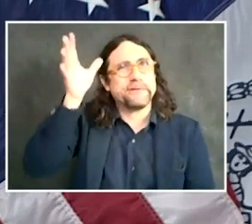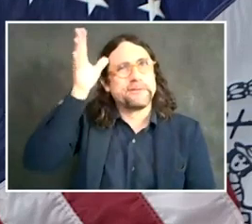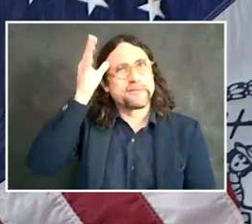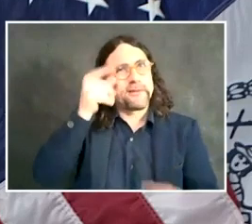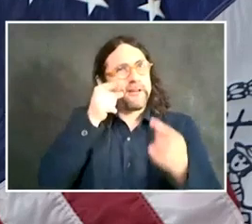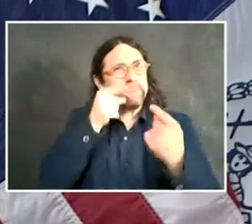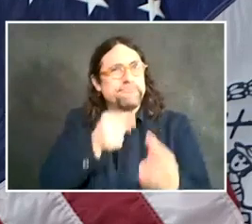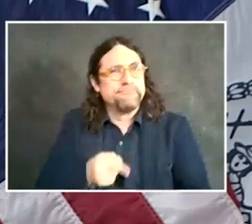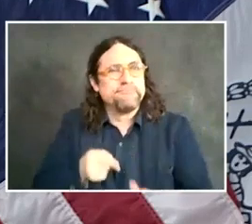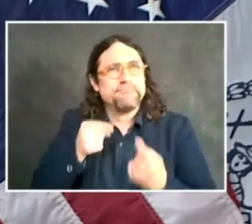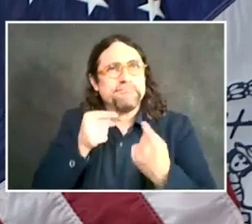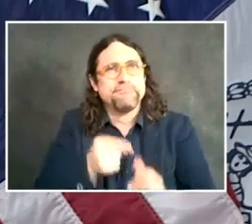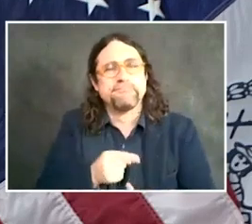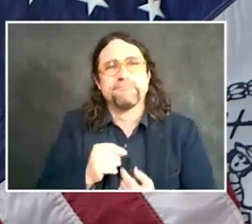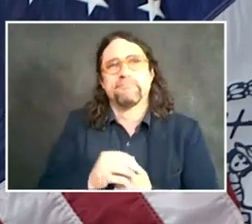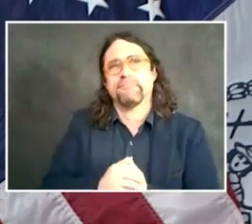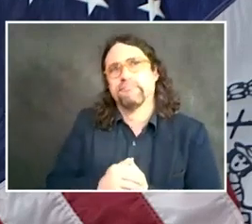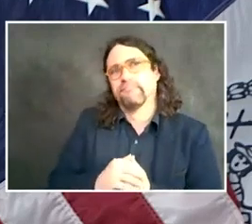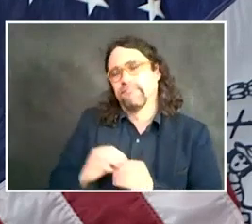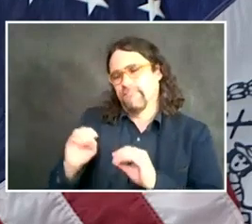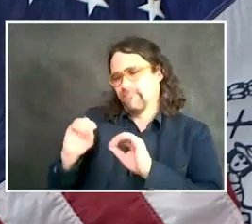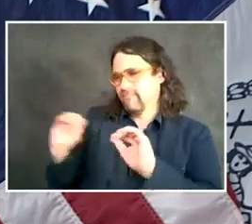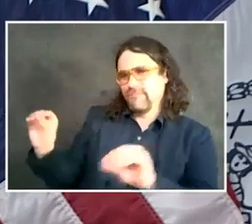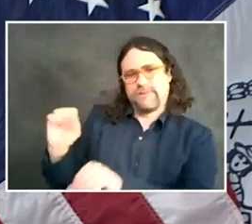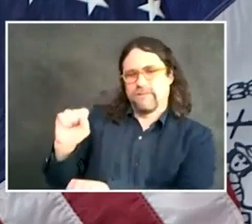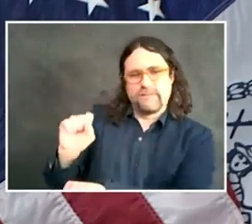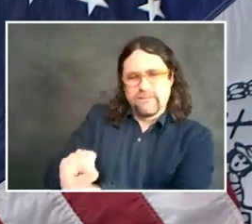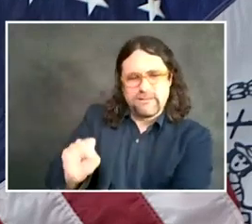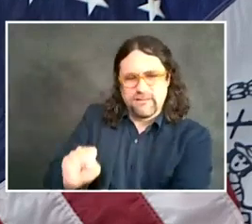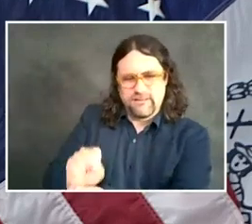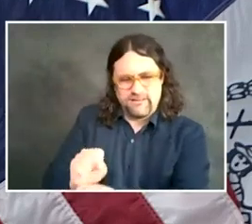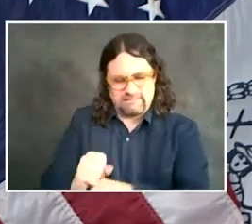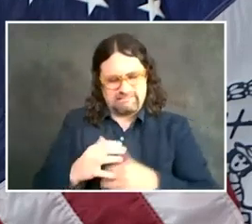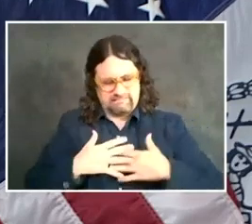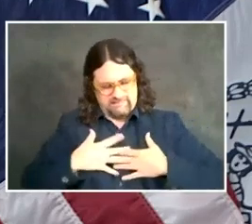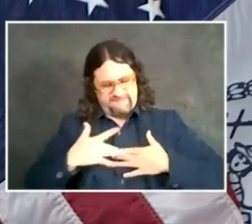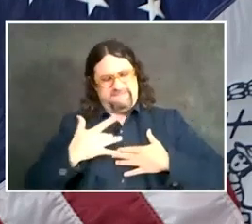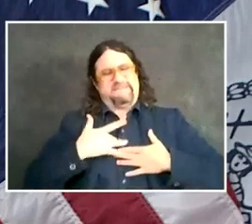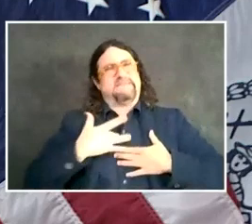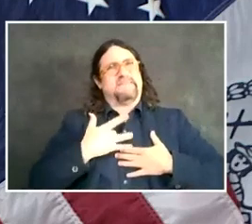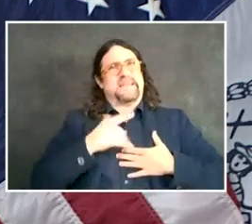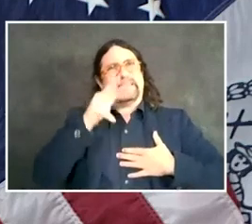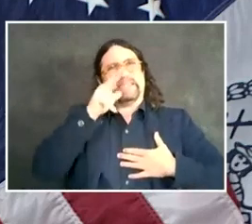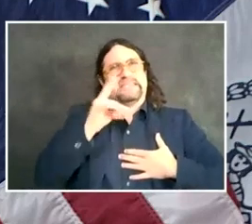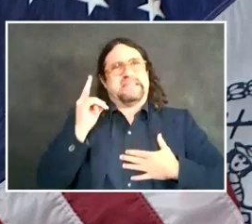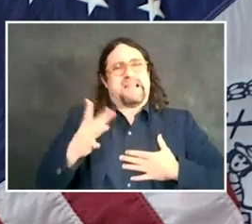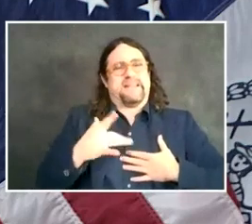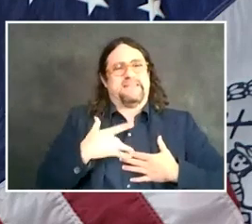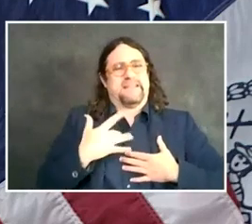NOT HAVING A PAYCHECK AND HOW DO THEY EXPRESS THAT TO THEIR